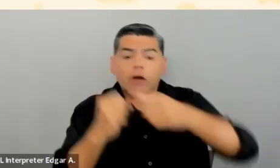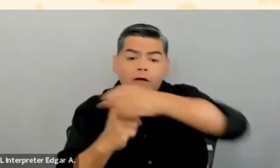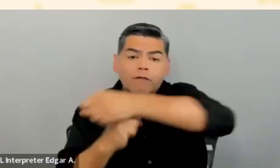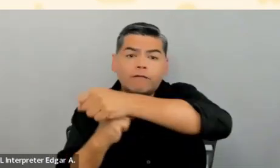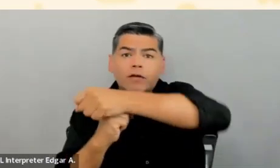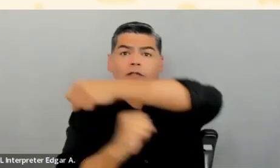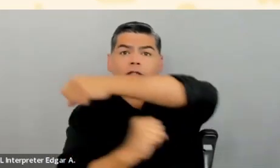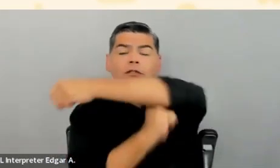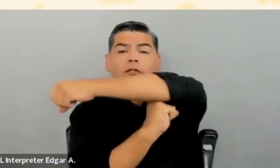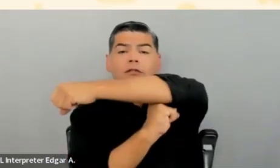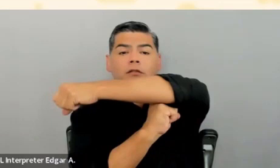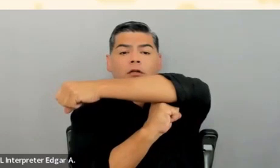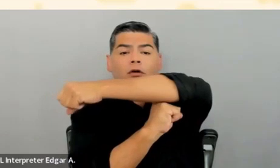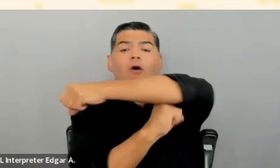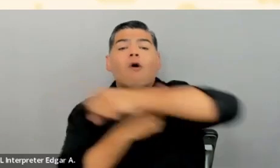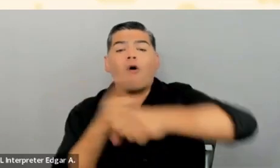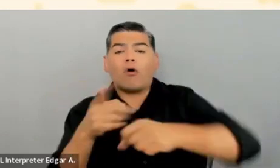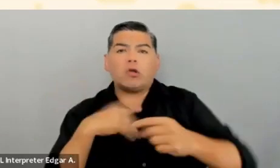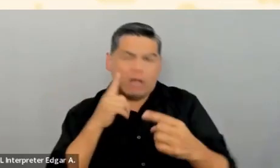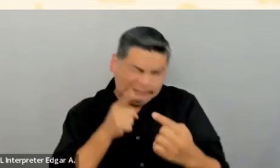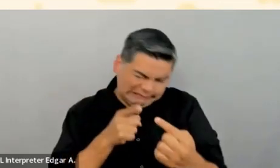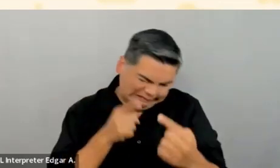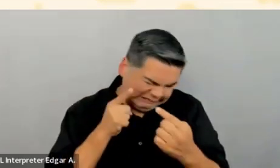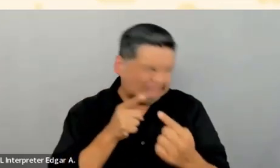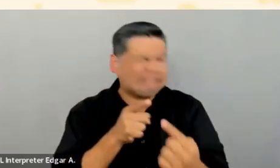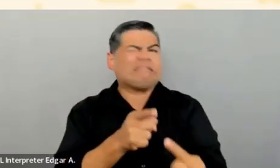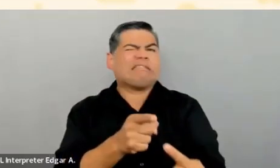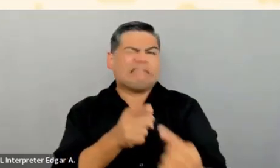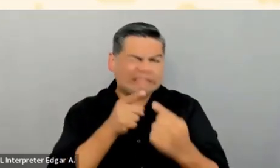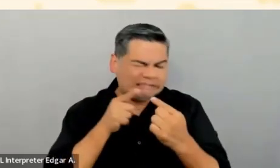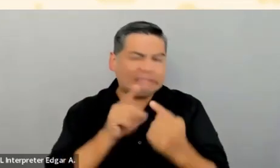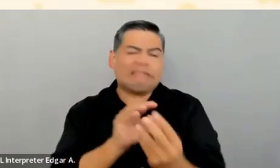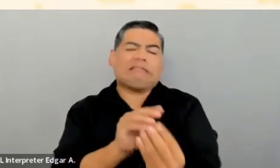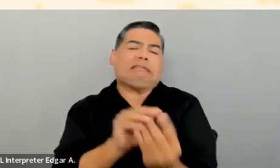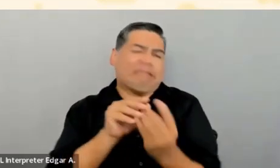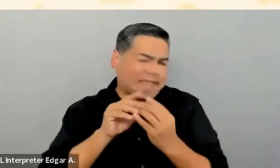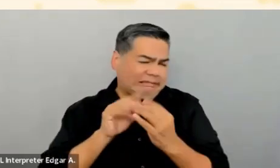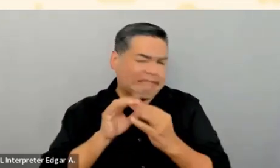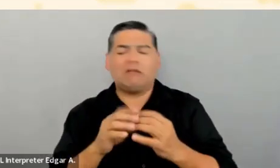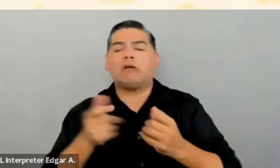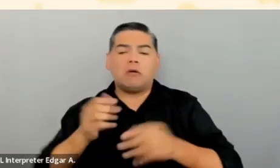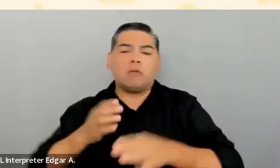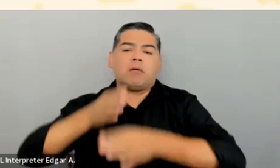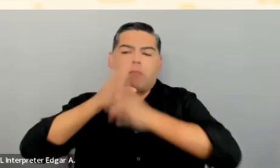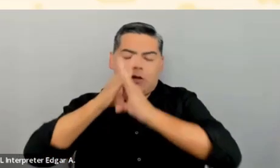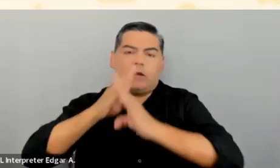or you can end up fighting yourself and having all these different barriers to deal with over time.